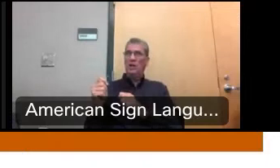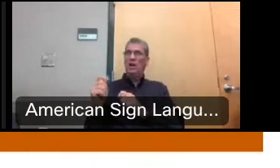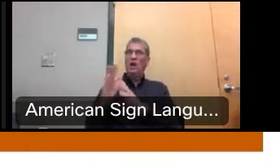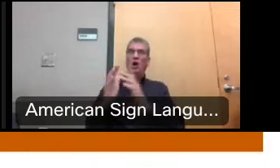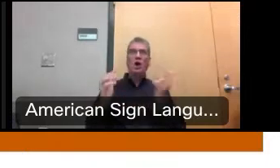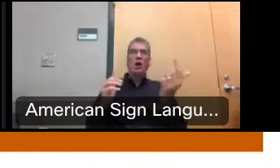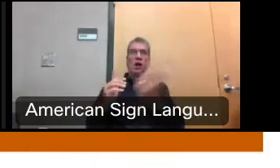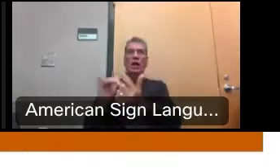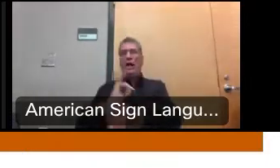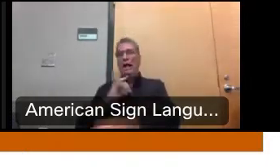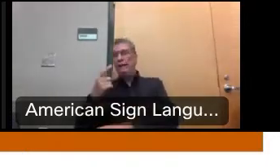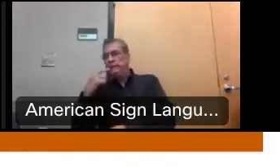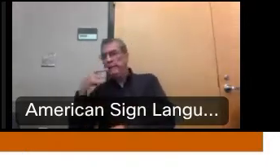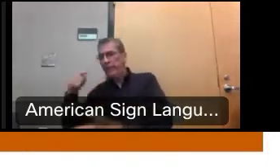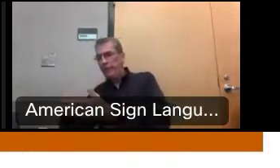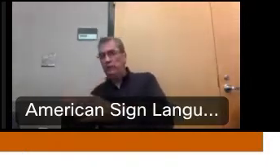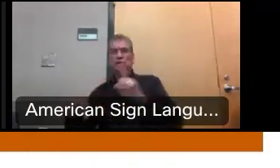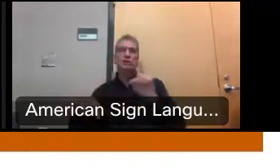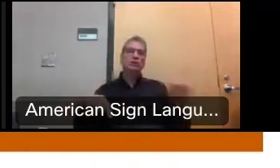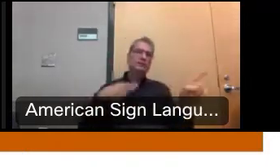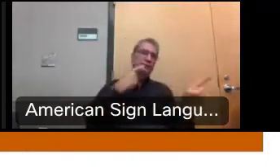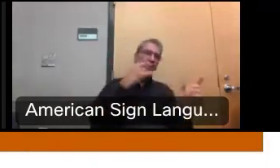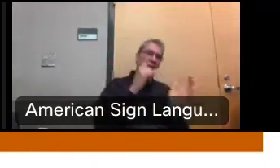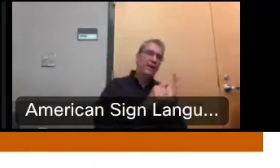I said, this, and she said this and that back and forth conversations anyway I just like